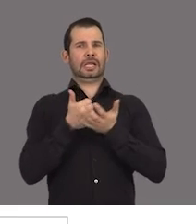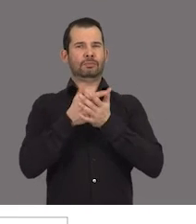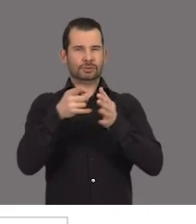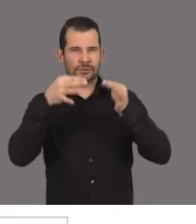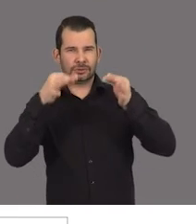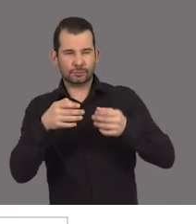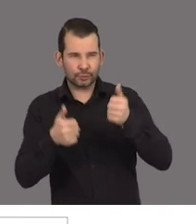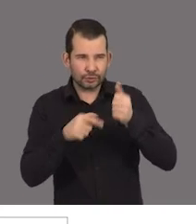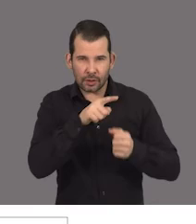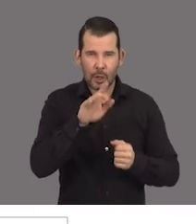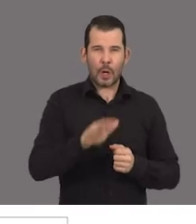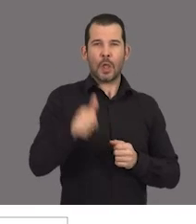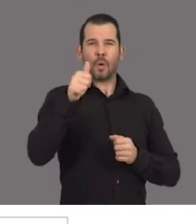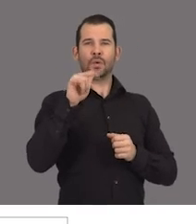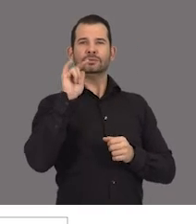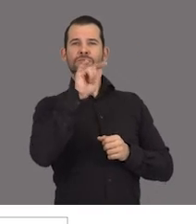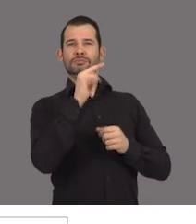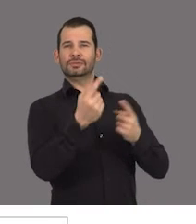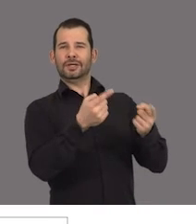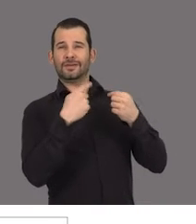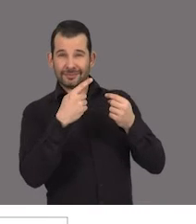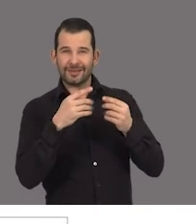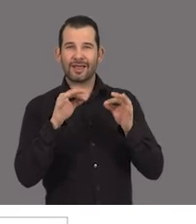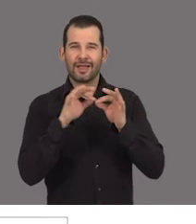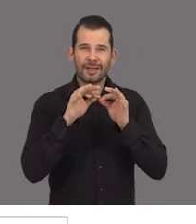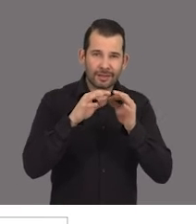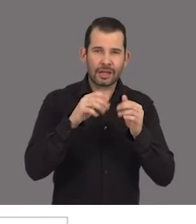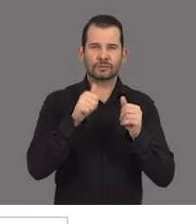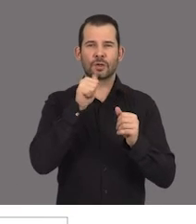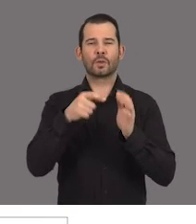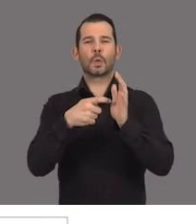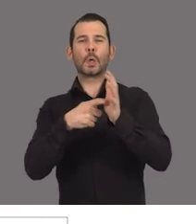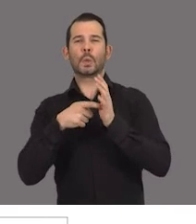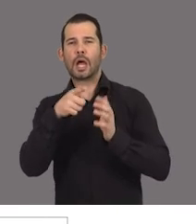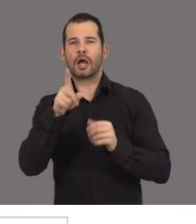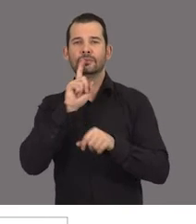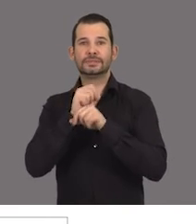return airfare and don’t require you to submit any support documents.